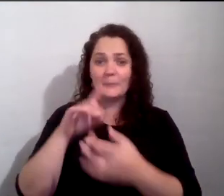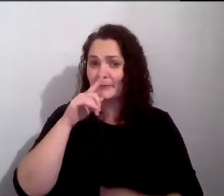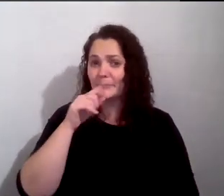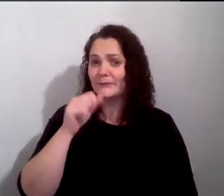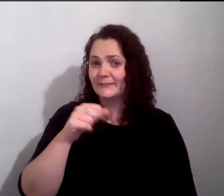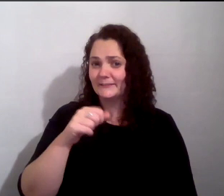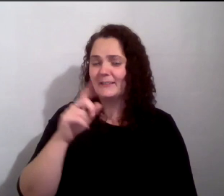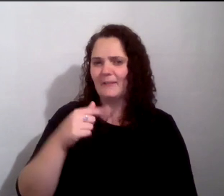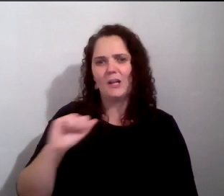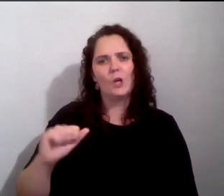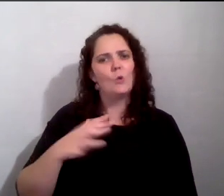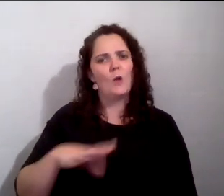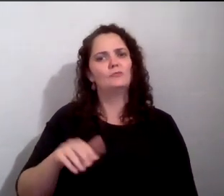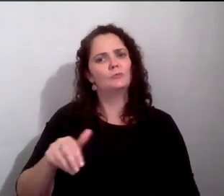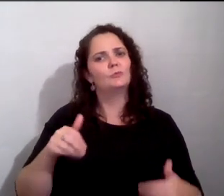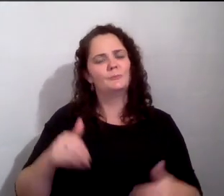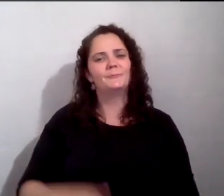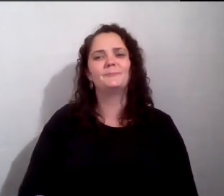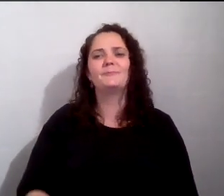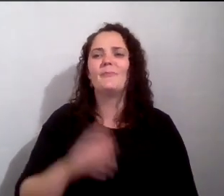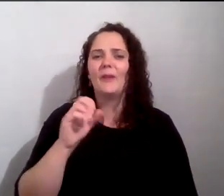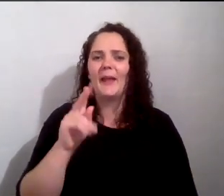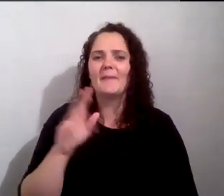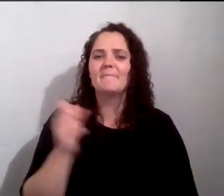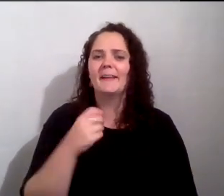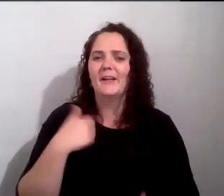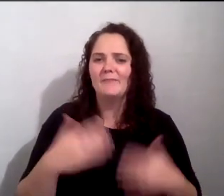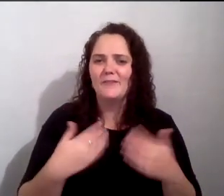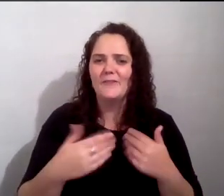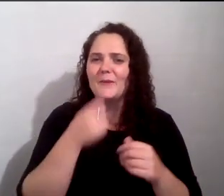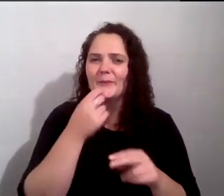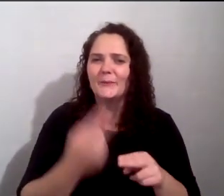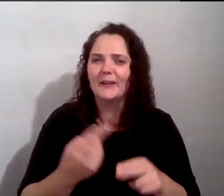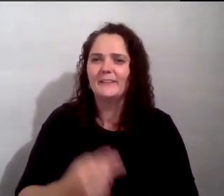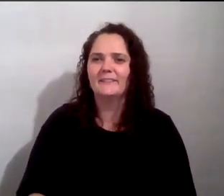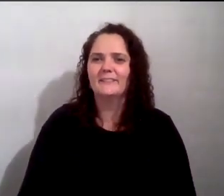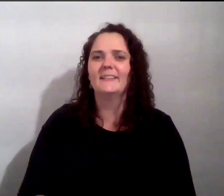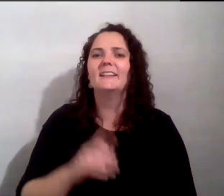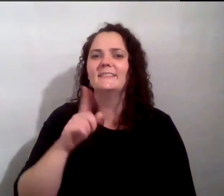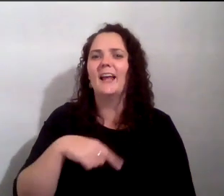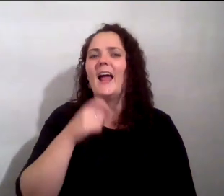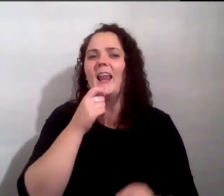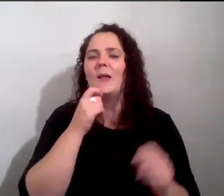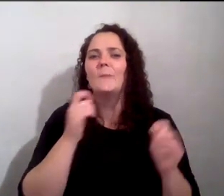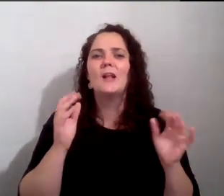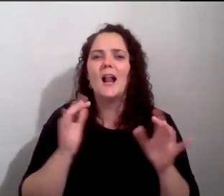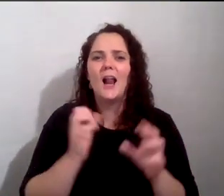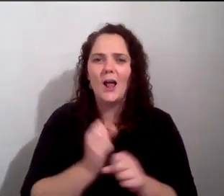quickly. Okay now just to start concluding today's lecture, I wanted to draw your attention to